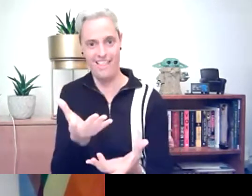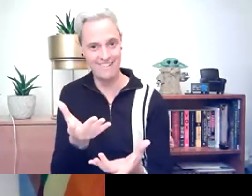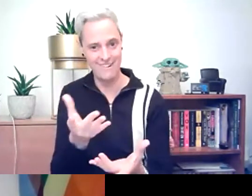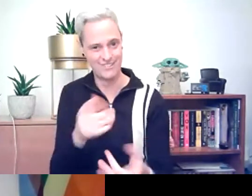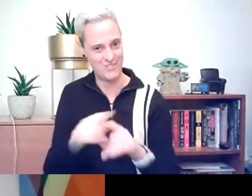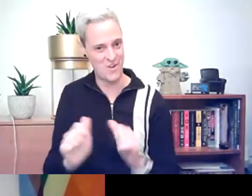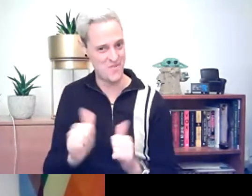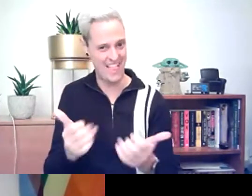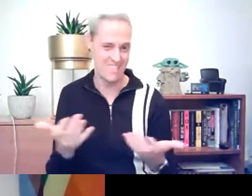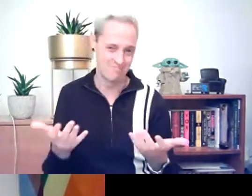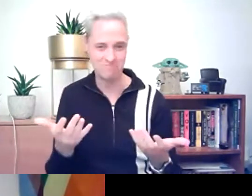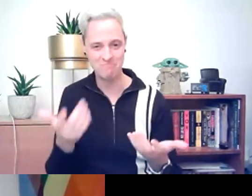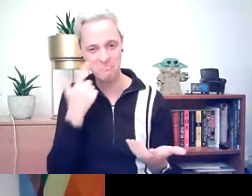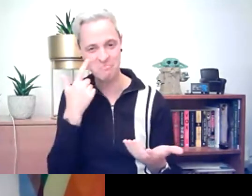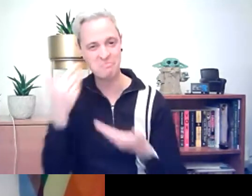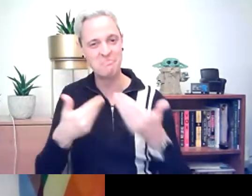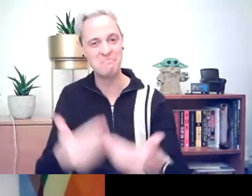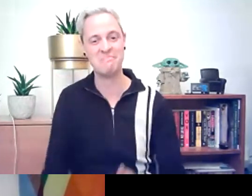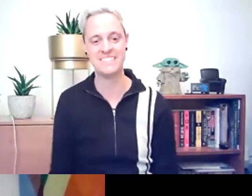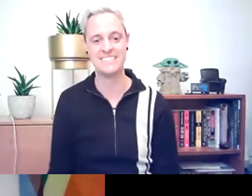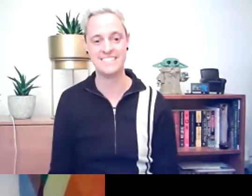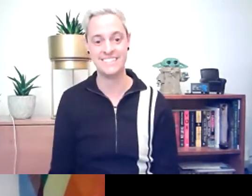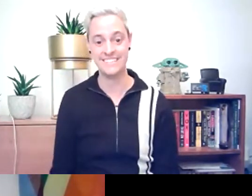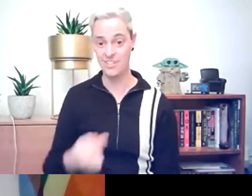18:12:34 We did workshops on consent and how to negotiate that if you weren't happy with